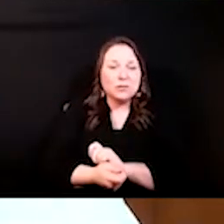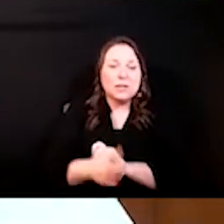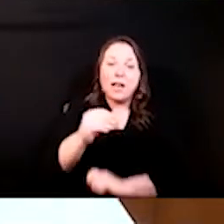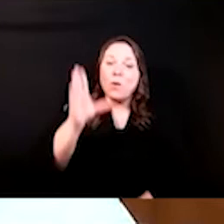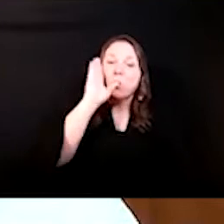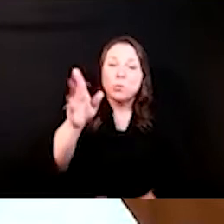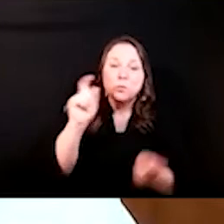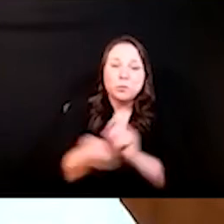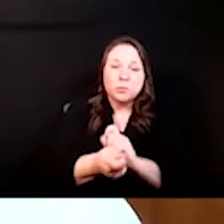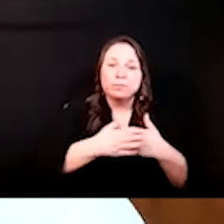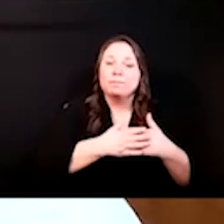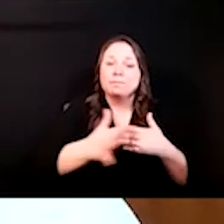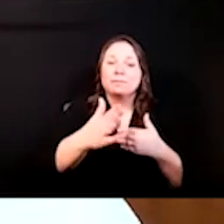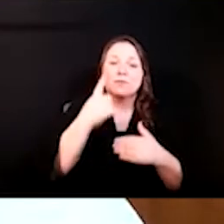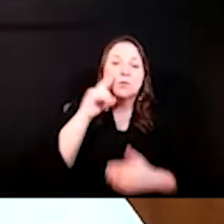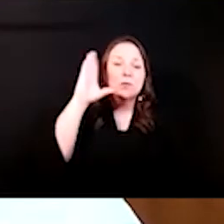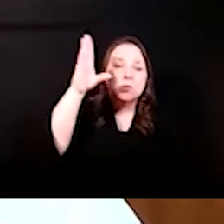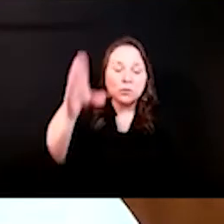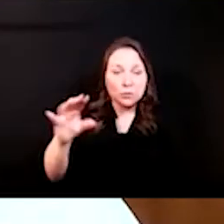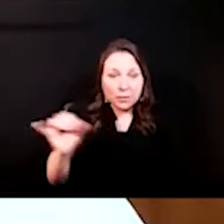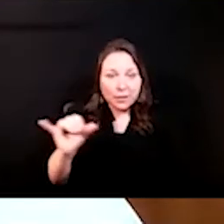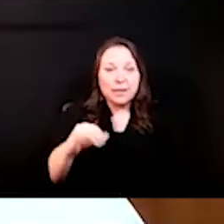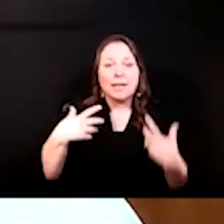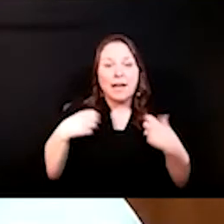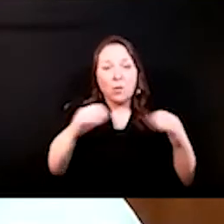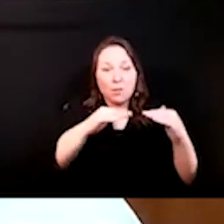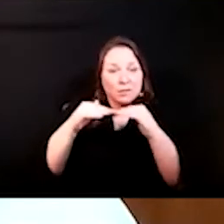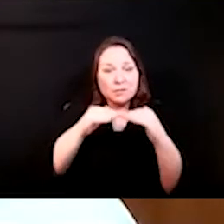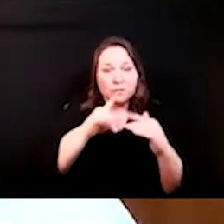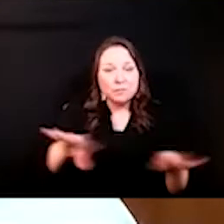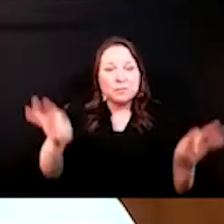PROBABLY WILL CHANGE AS WE GO INTO THE FUTURE. FIRST OF ALL,